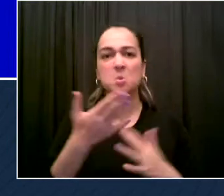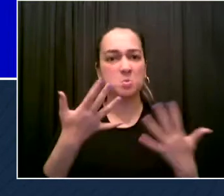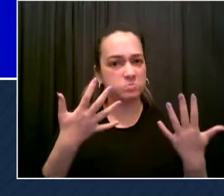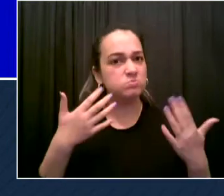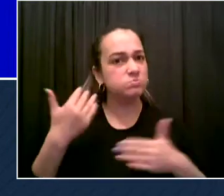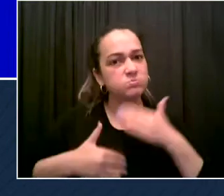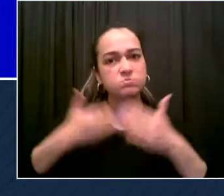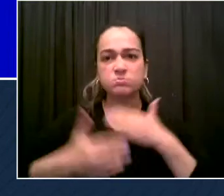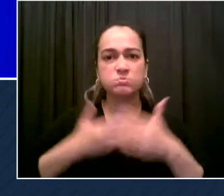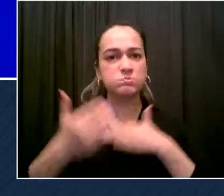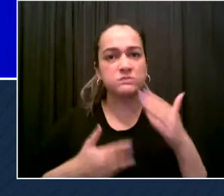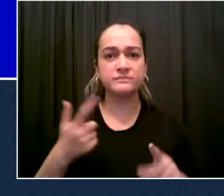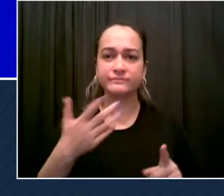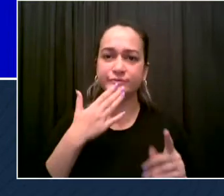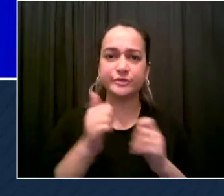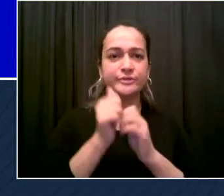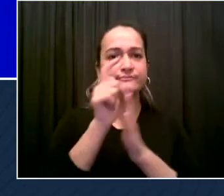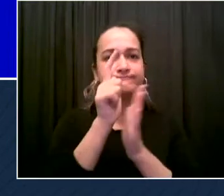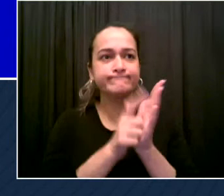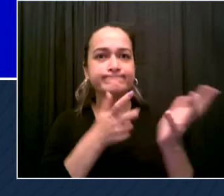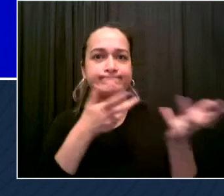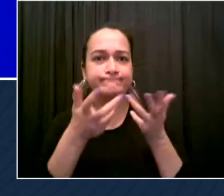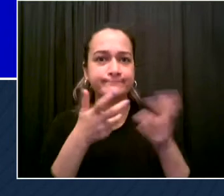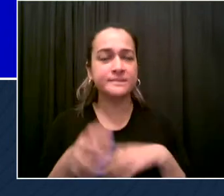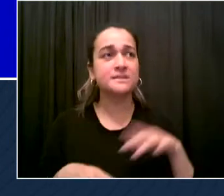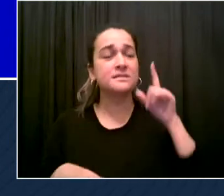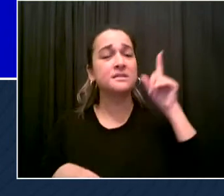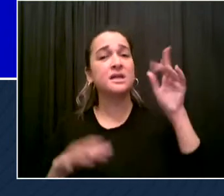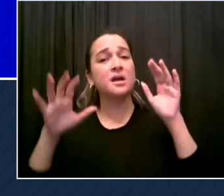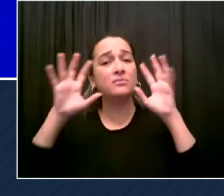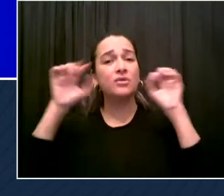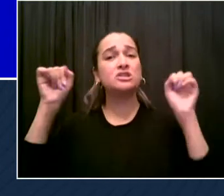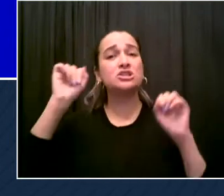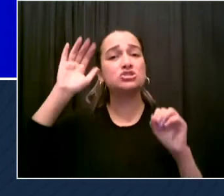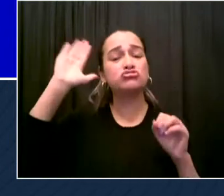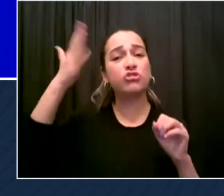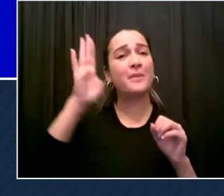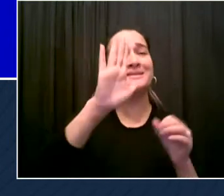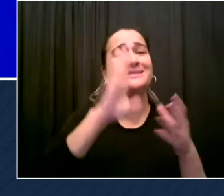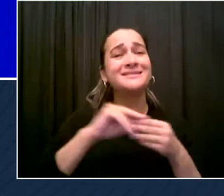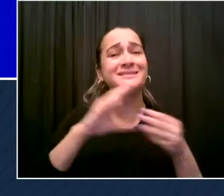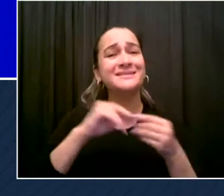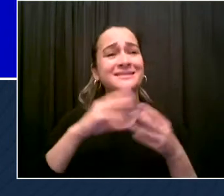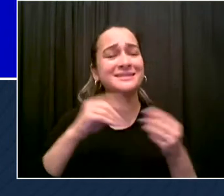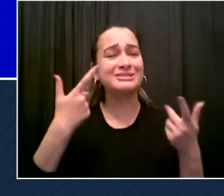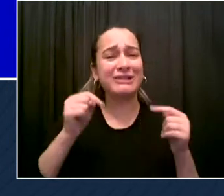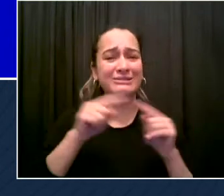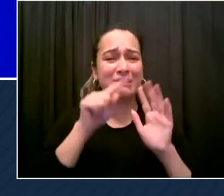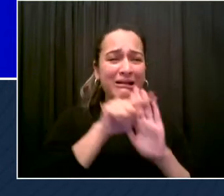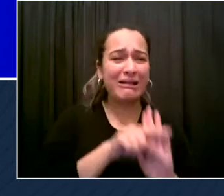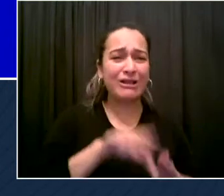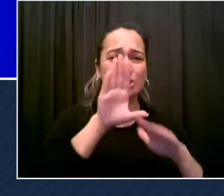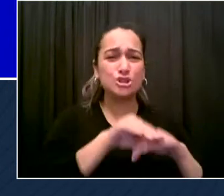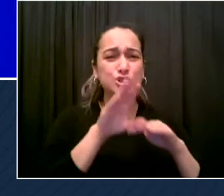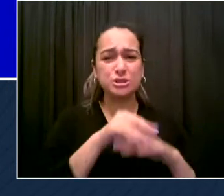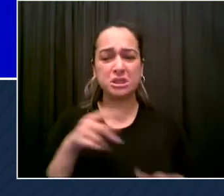HE DID KNOW WHEN HE GOT INTO THE ROLE THAT HE WOULD BE DEALING WITH CALHLENGES F OFEDERAL GOVERNMENT. HE SPENA LOT OF IMTE FIGHTING BACK, AND THE APPROPRIATE ATTACKS FROM THE